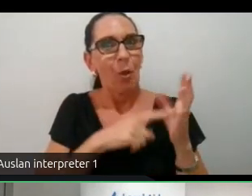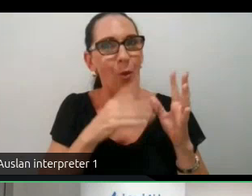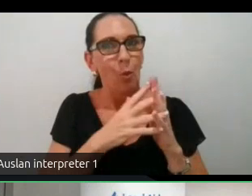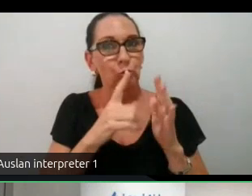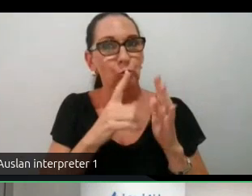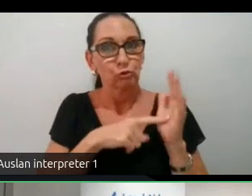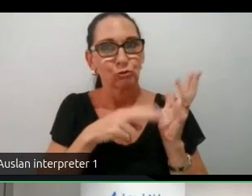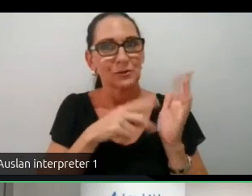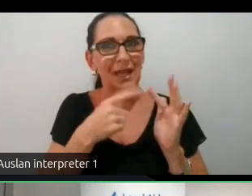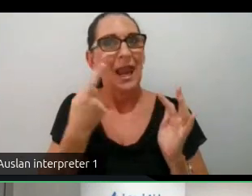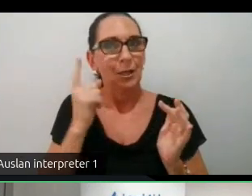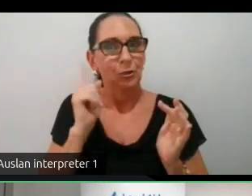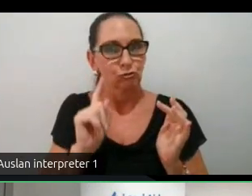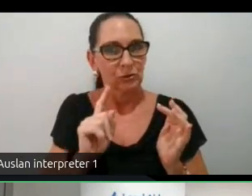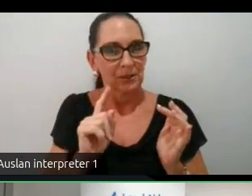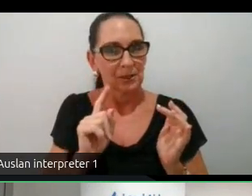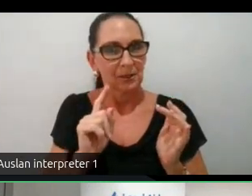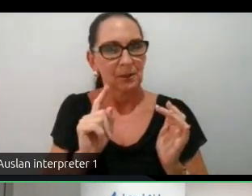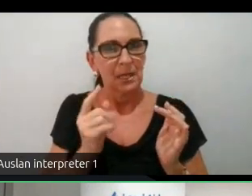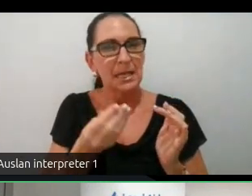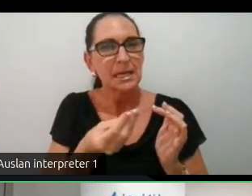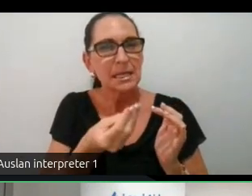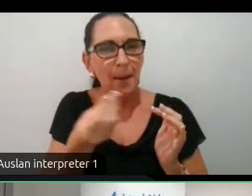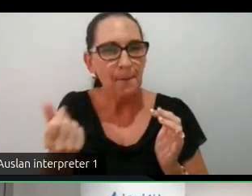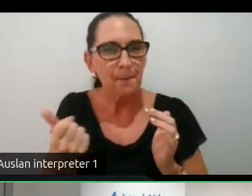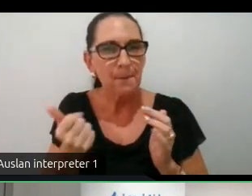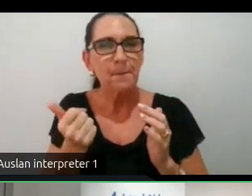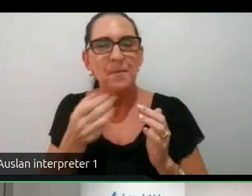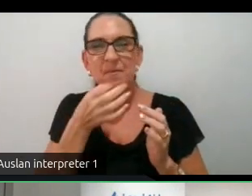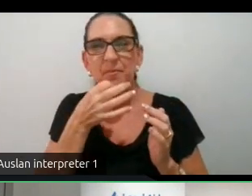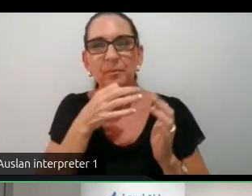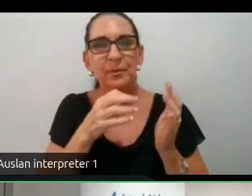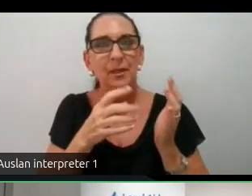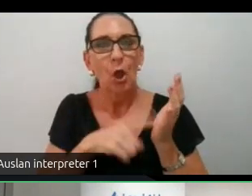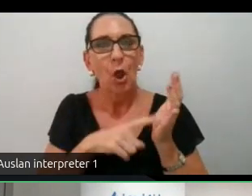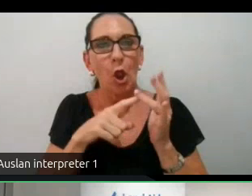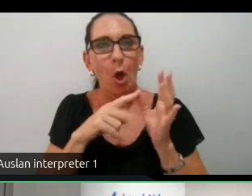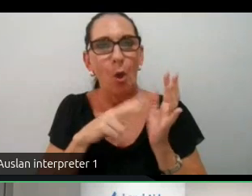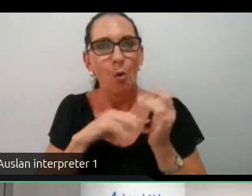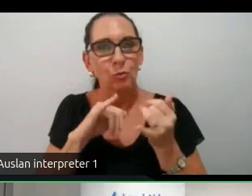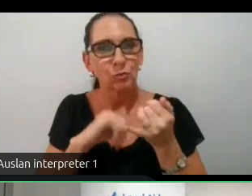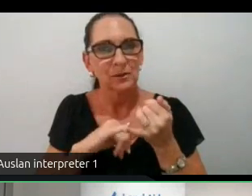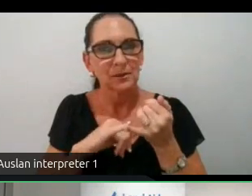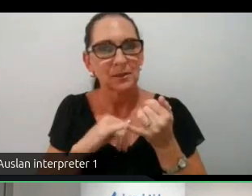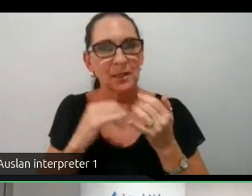year. There is a still a small category of small amount loans that in my view are quite predatory